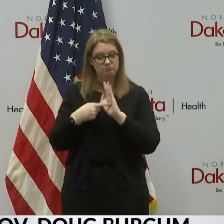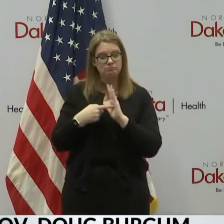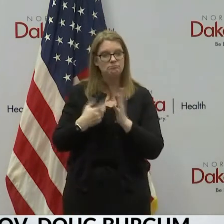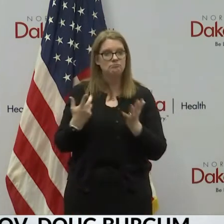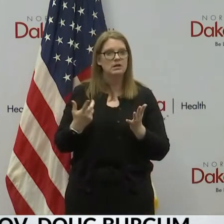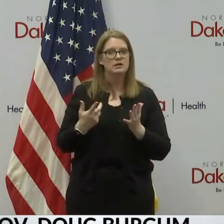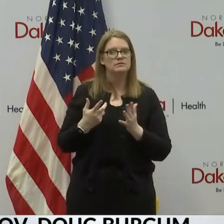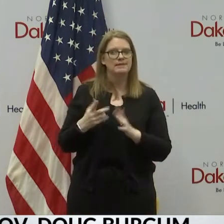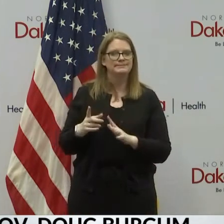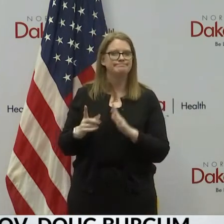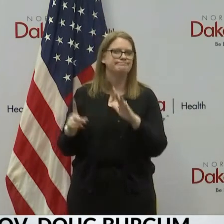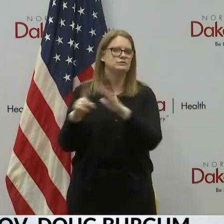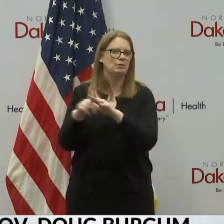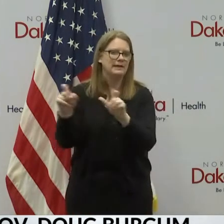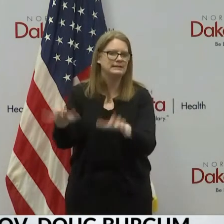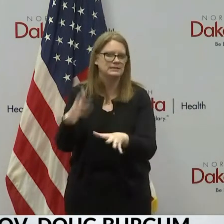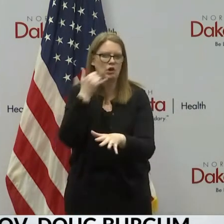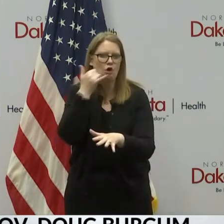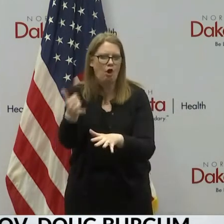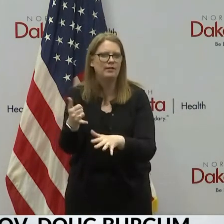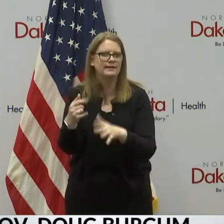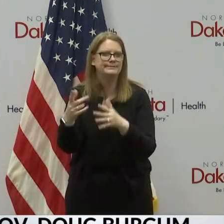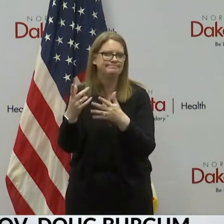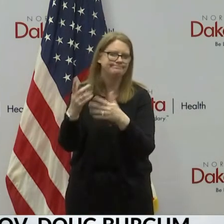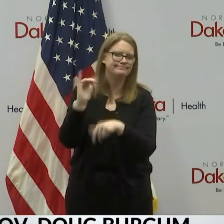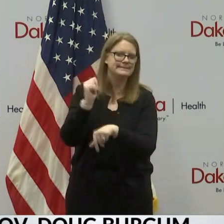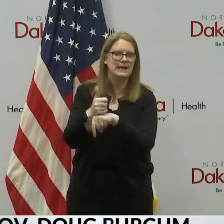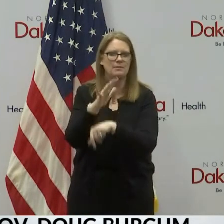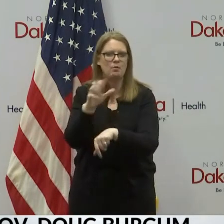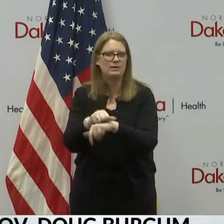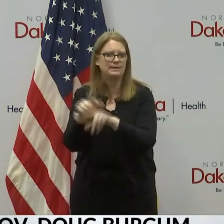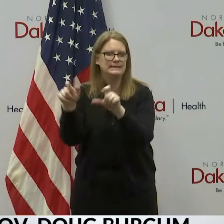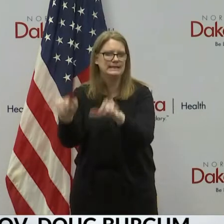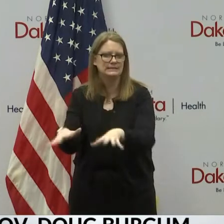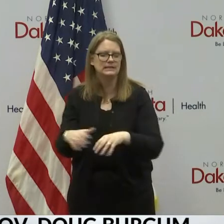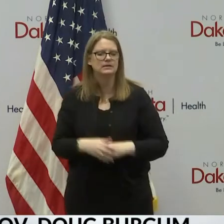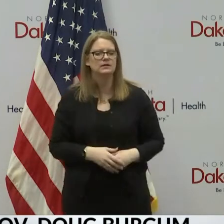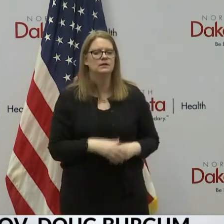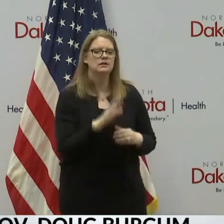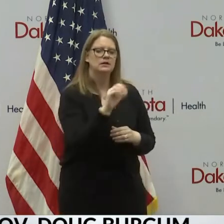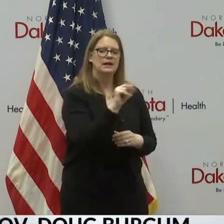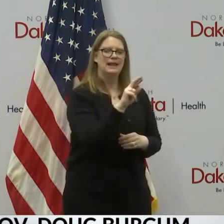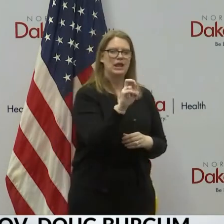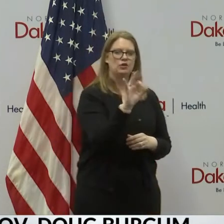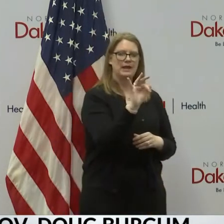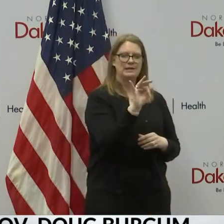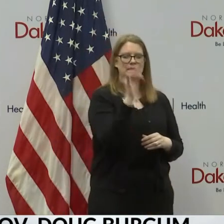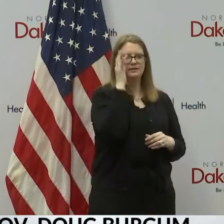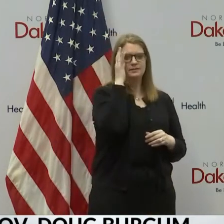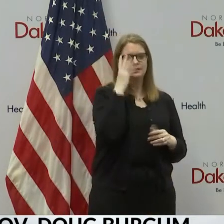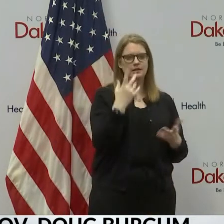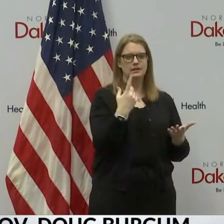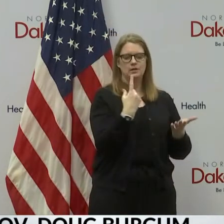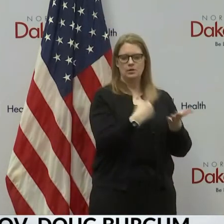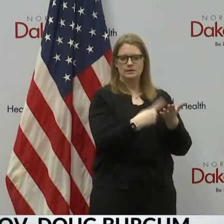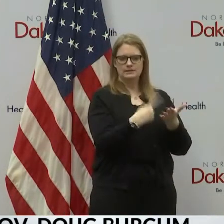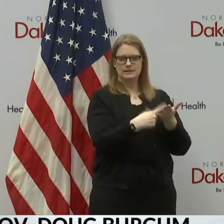BE LIVING WITH IT FOR A WHILE. BUT YOU CAN HELP US BY GETTING TESTED. SO THANK YOU.